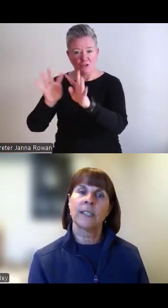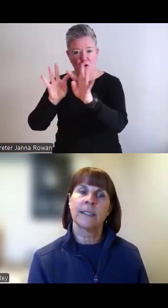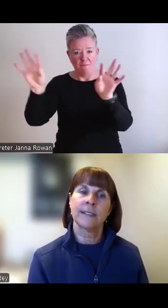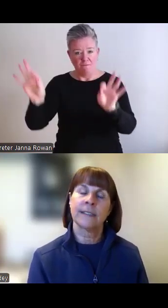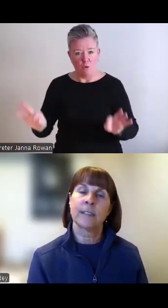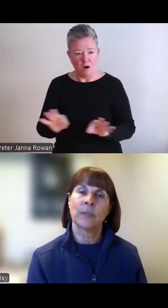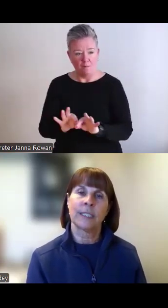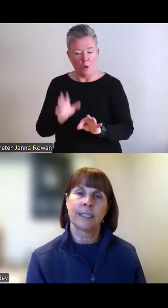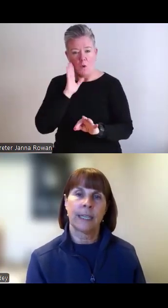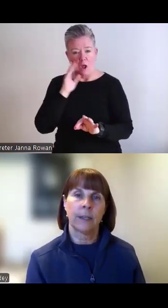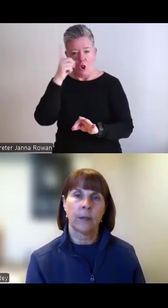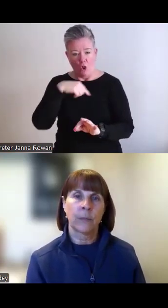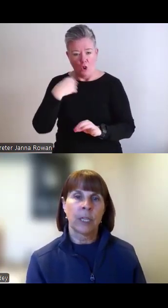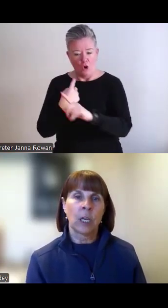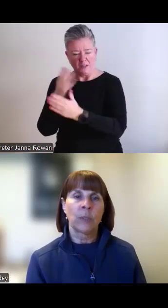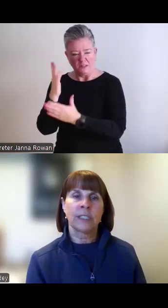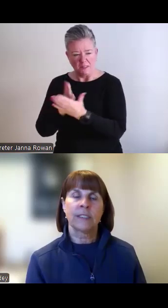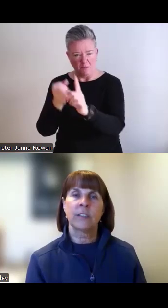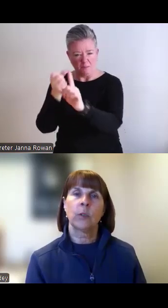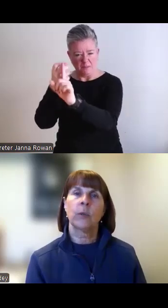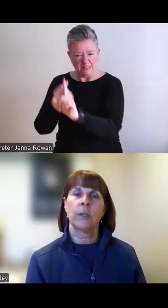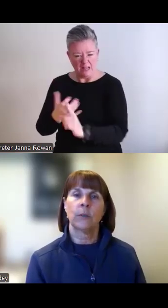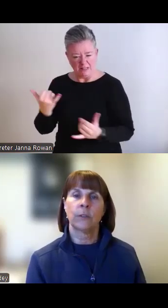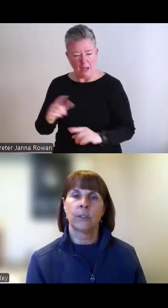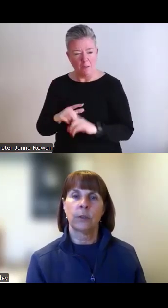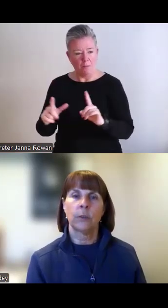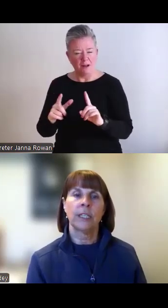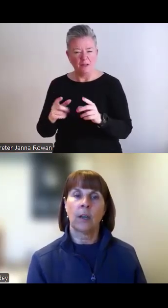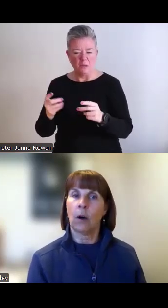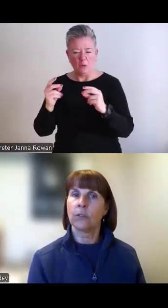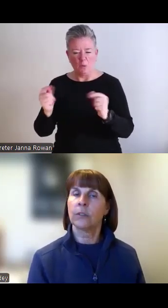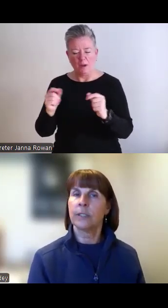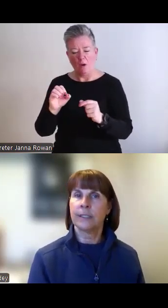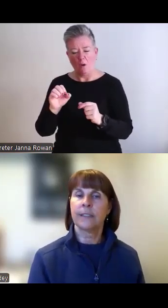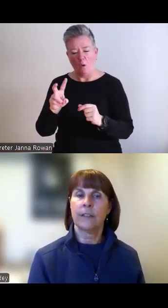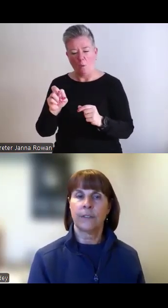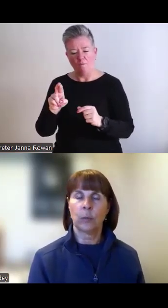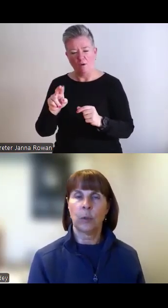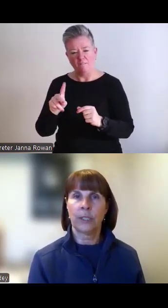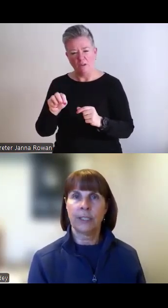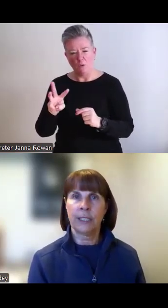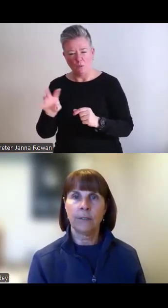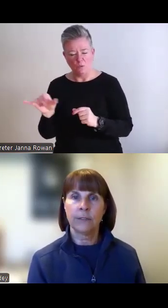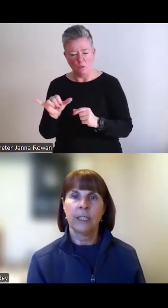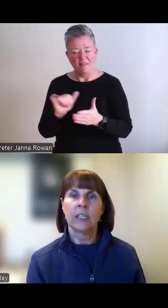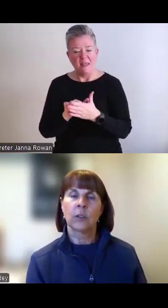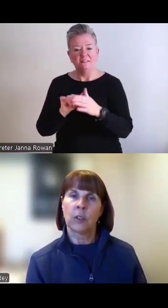going to look at this in some detail. But just as a quick overview, it also is a fillable PDF,